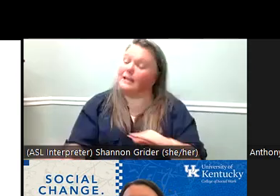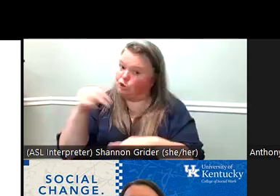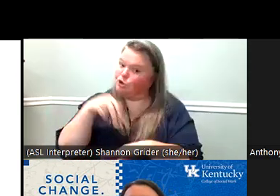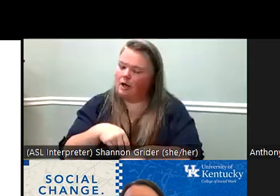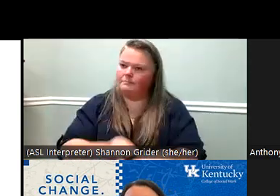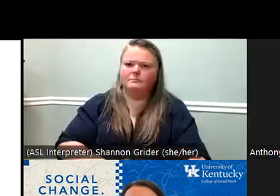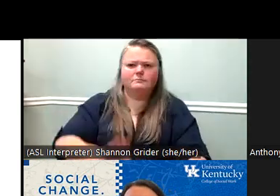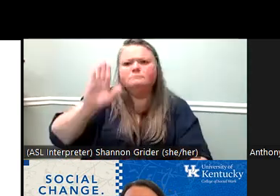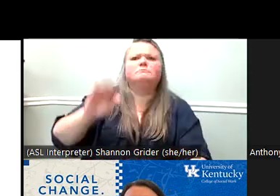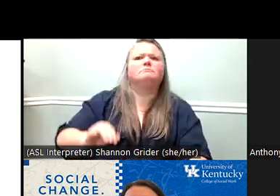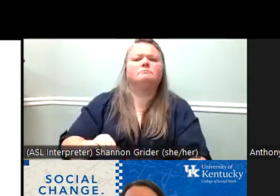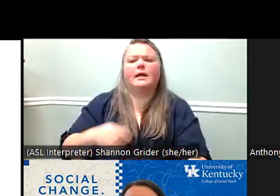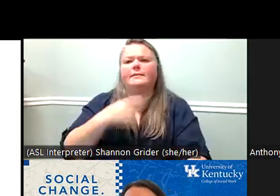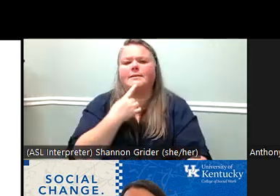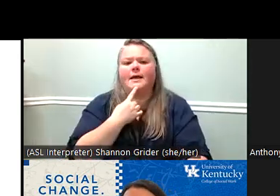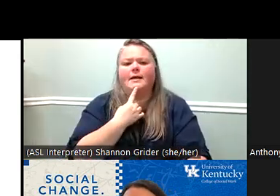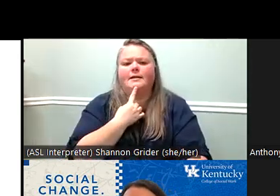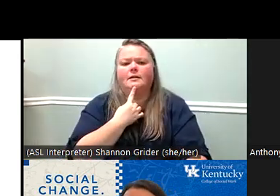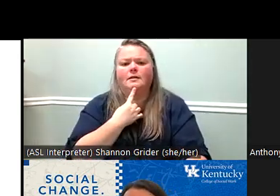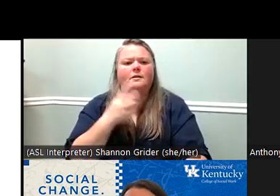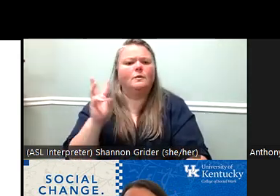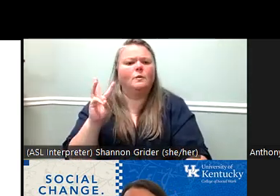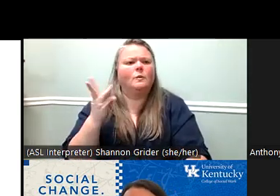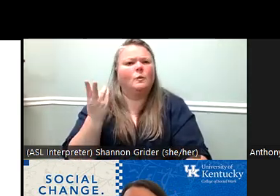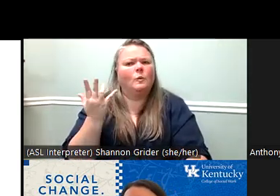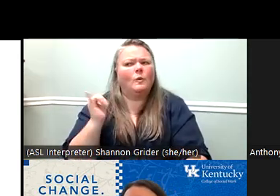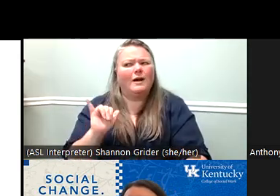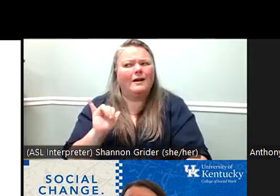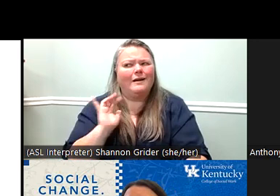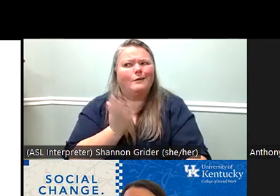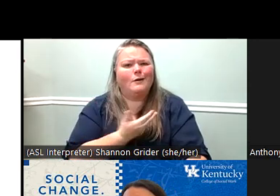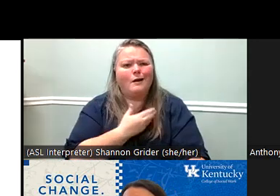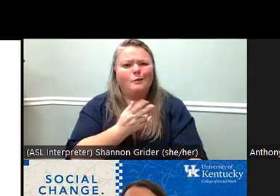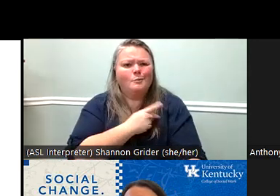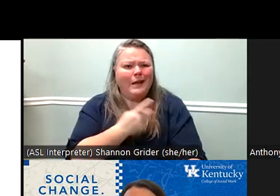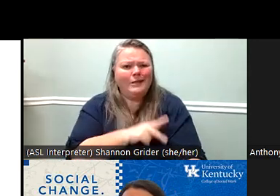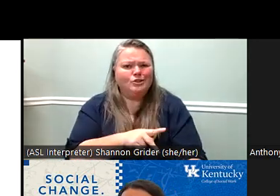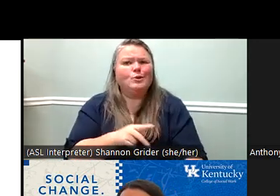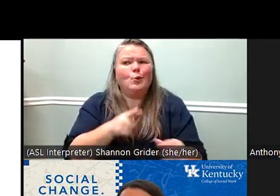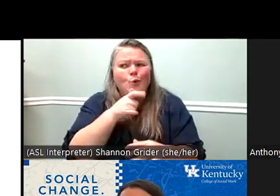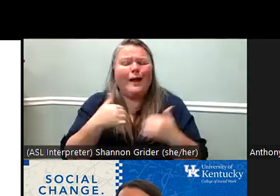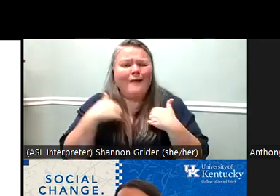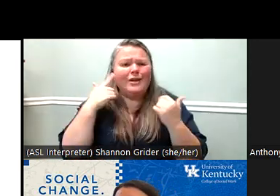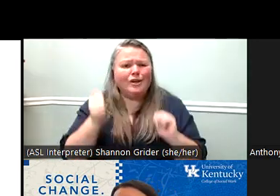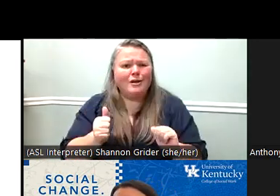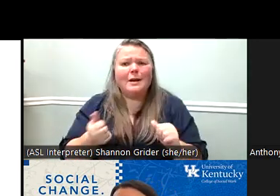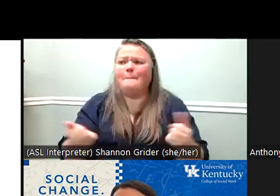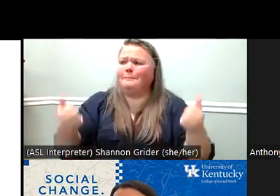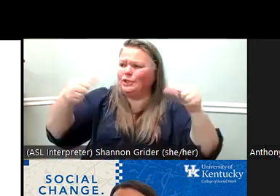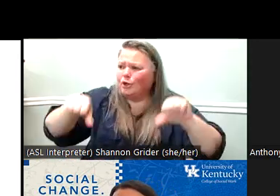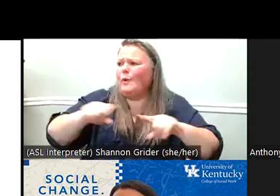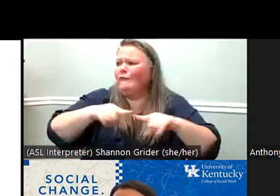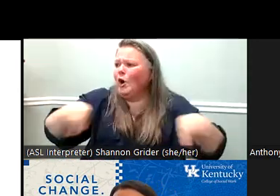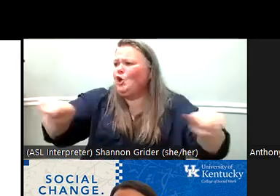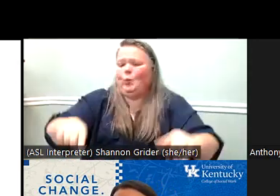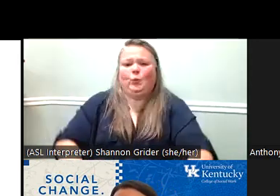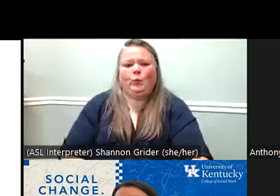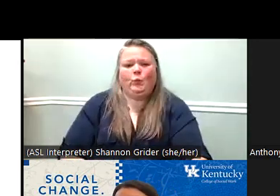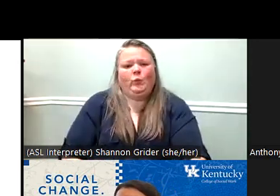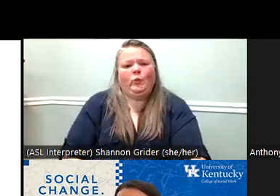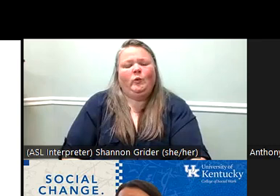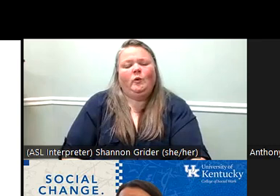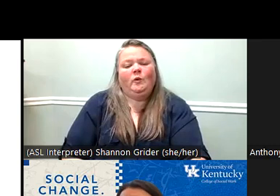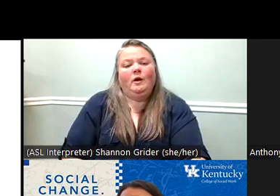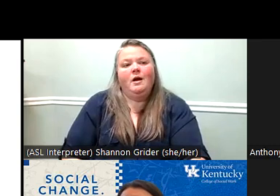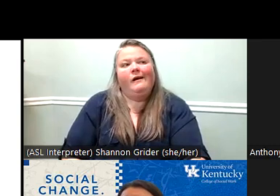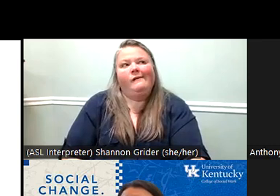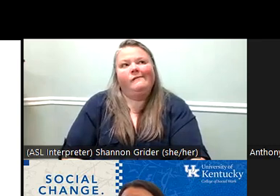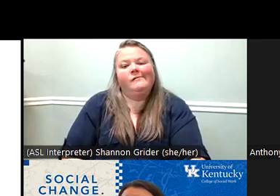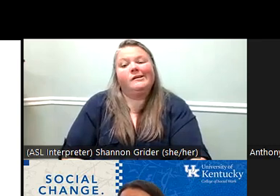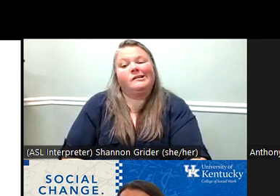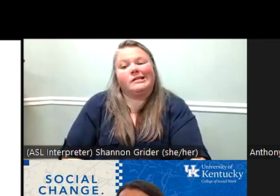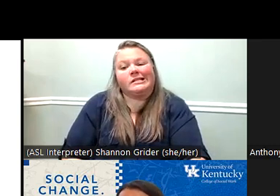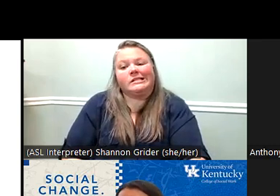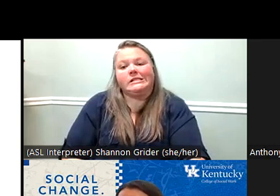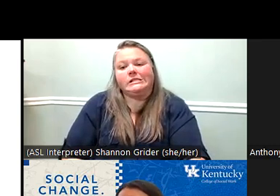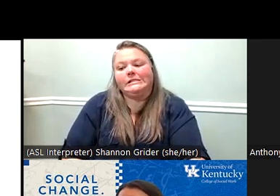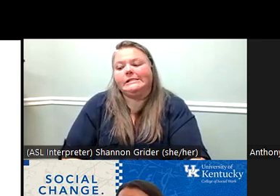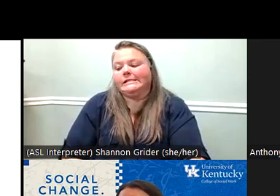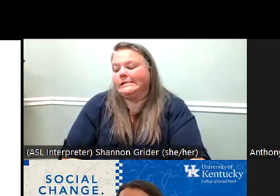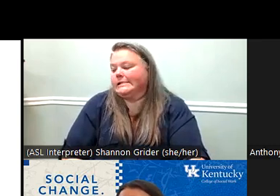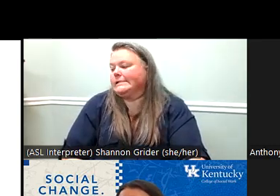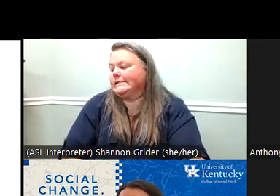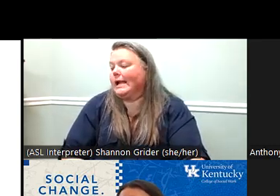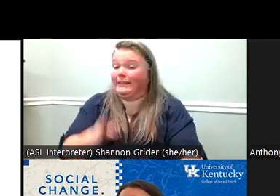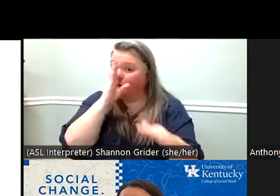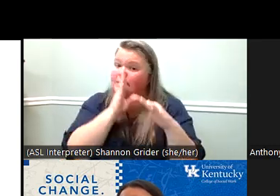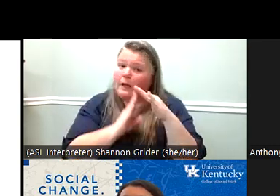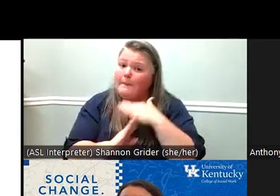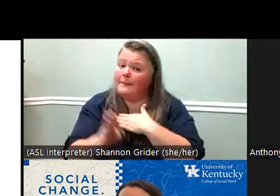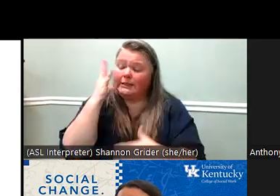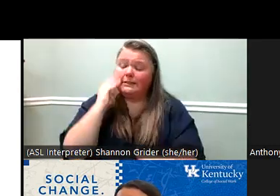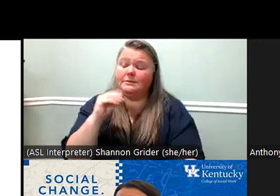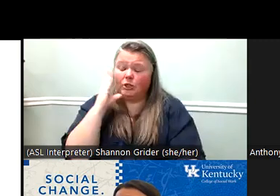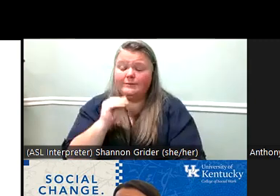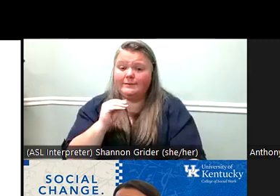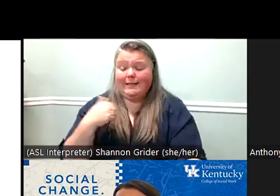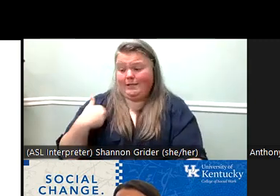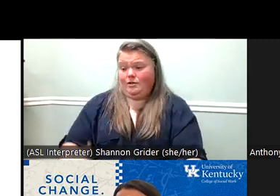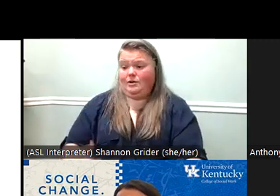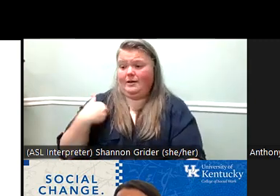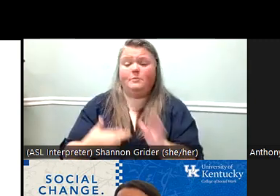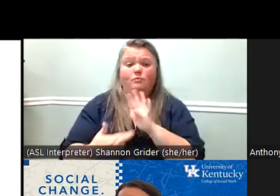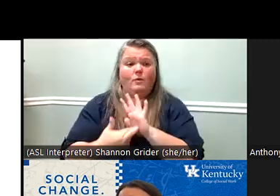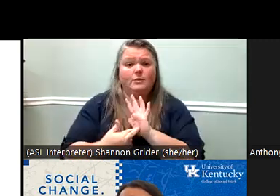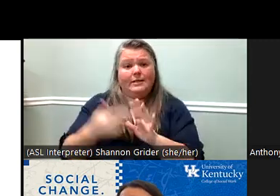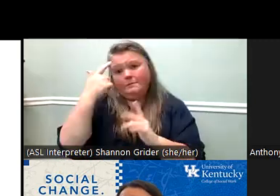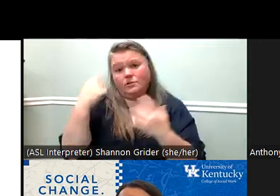ANOTHER PERSON RAISED THEIR HAND AND SAID THAT HAPPENS TO ME TOO, AND A THIRD PERSON IN THE ROOM RAISED THEIR HAND, ME TOO. A FOURTH PERSON STOOD UP, THEY DIDN'T